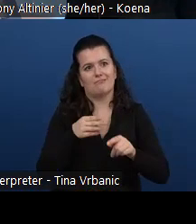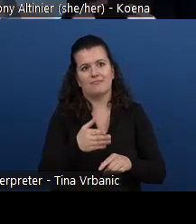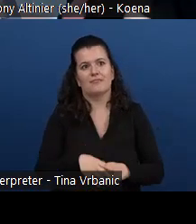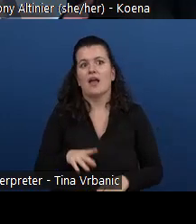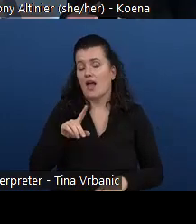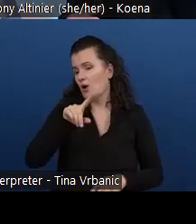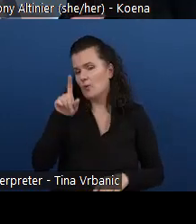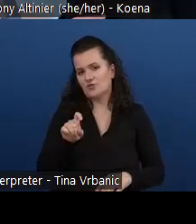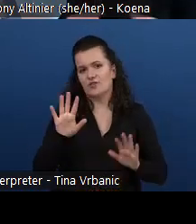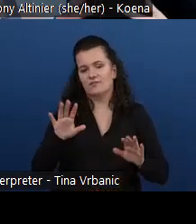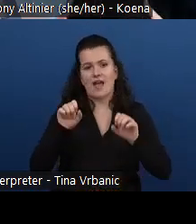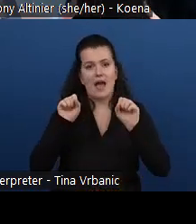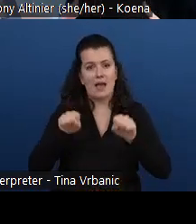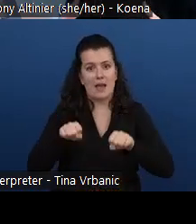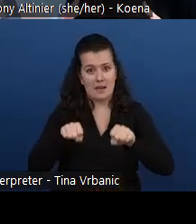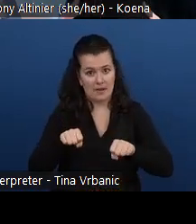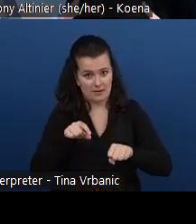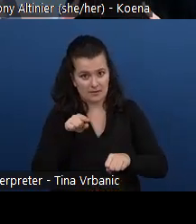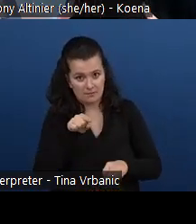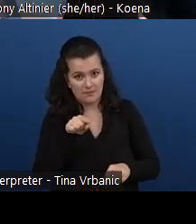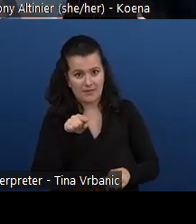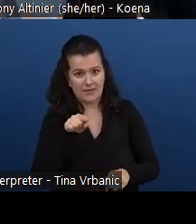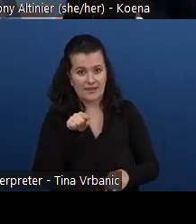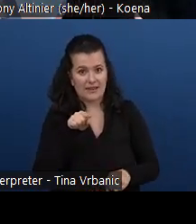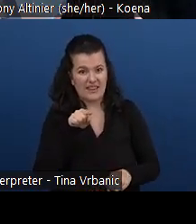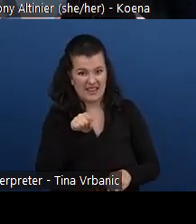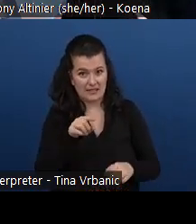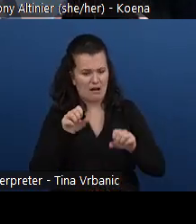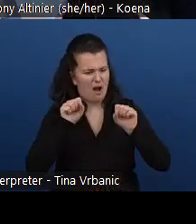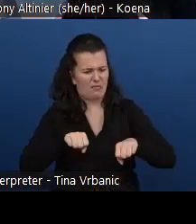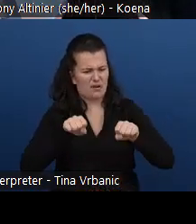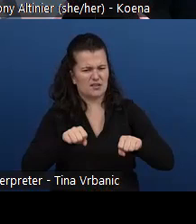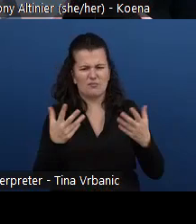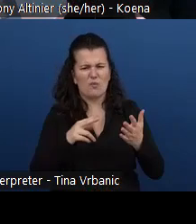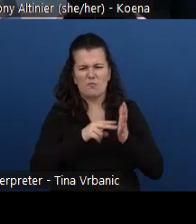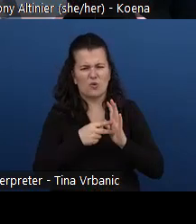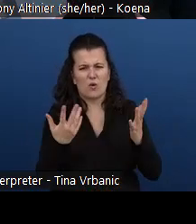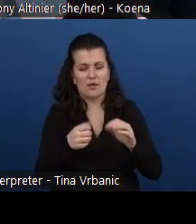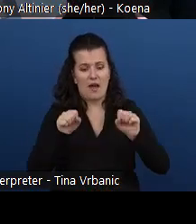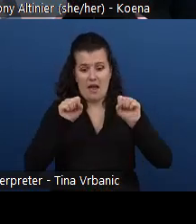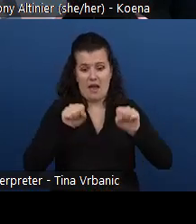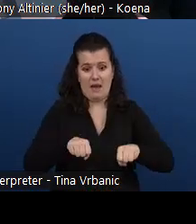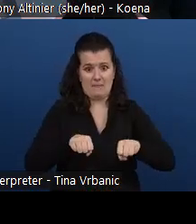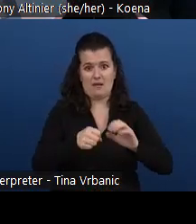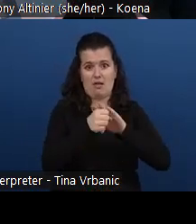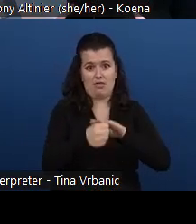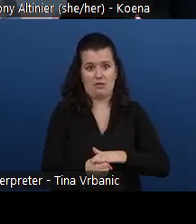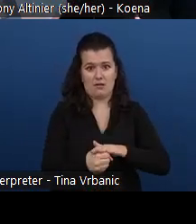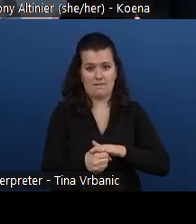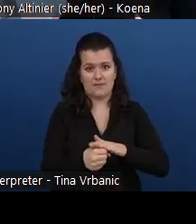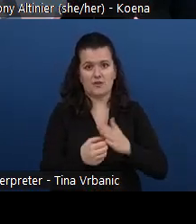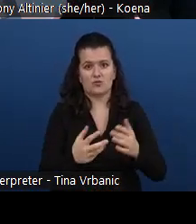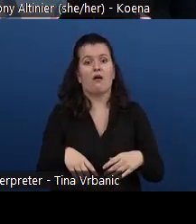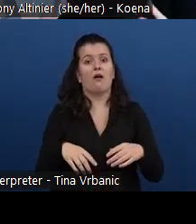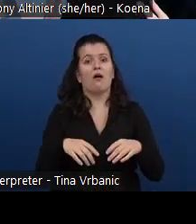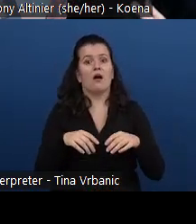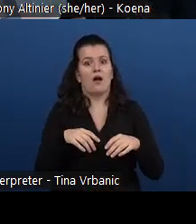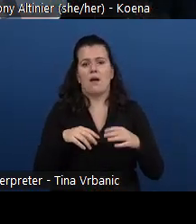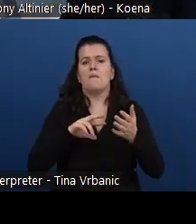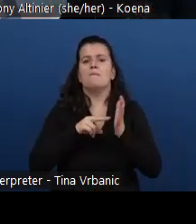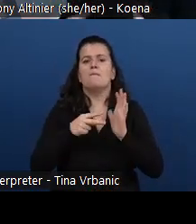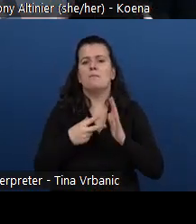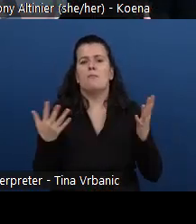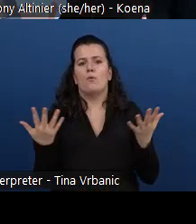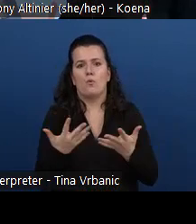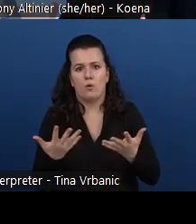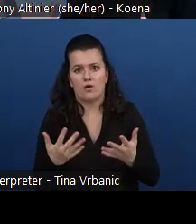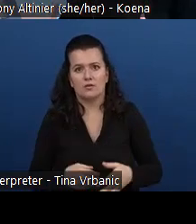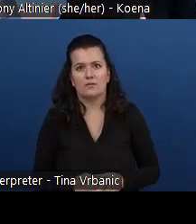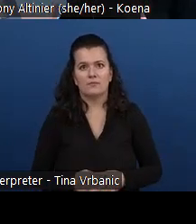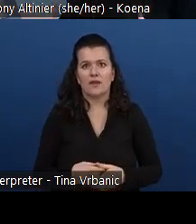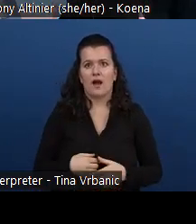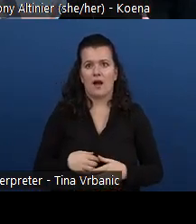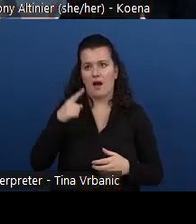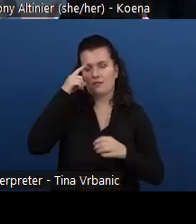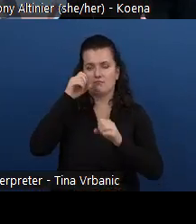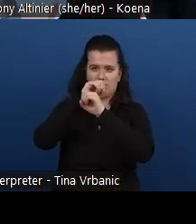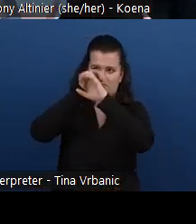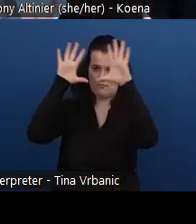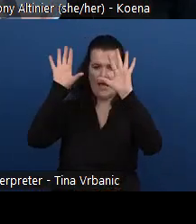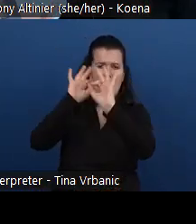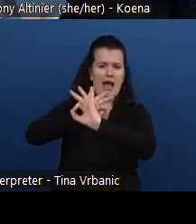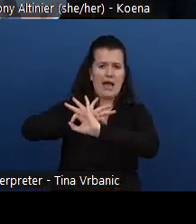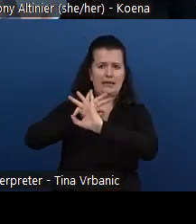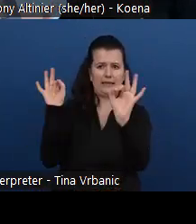Ableism is discrimination where the norm is based, the ideal you need is to be abled,